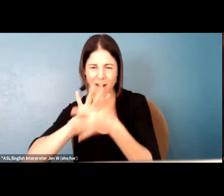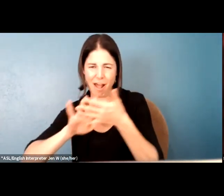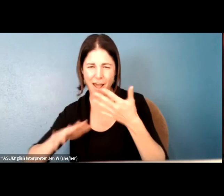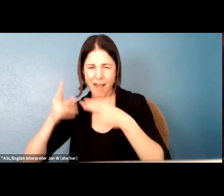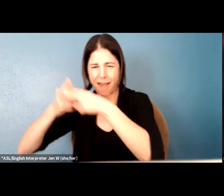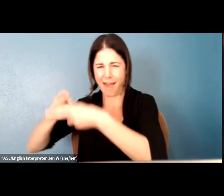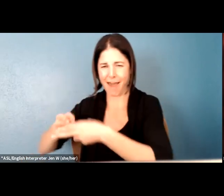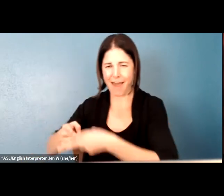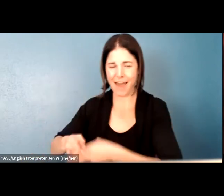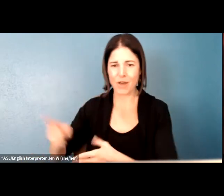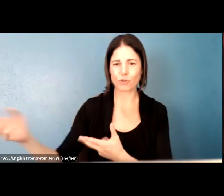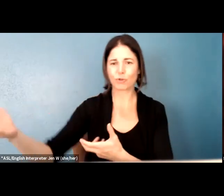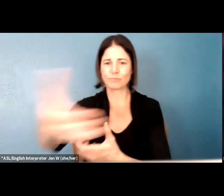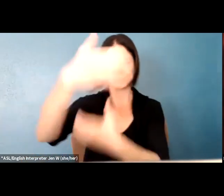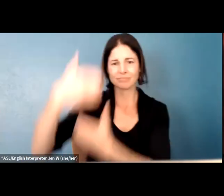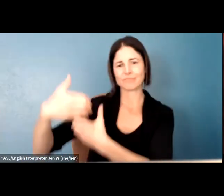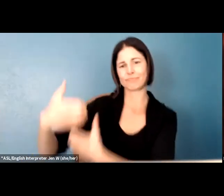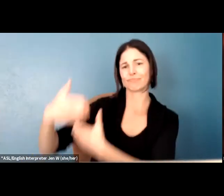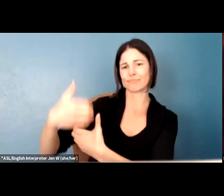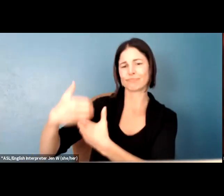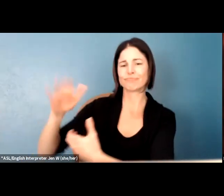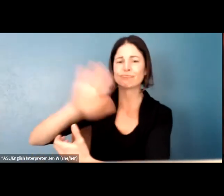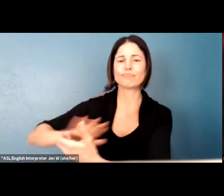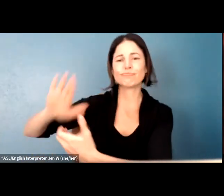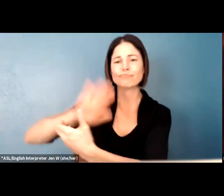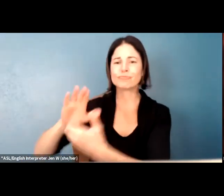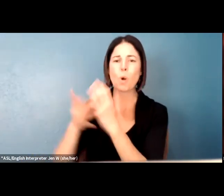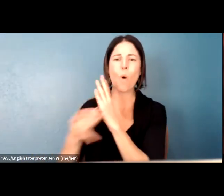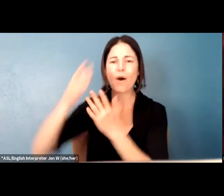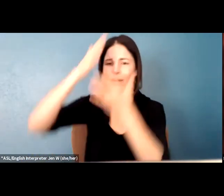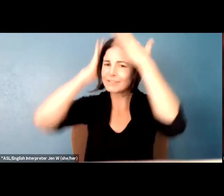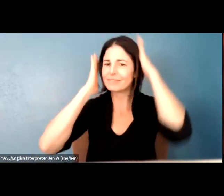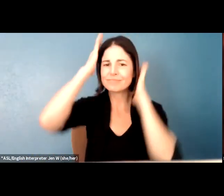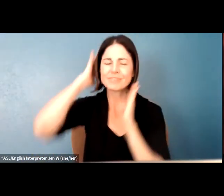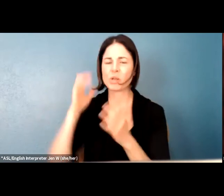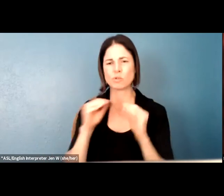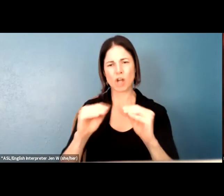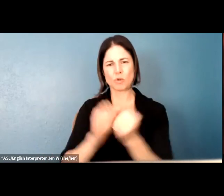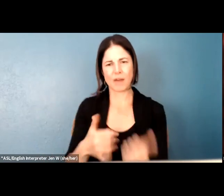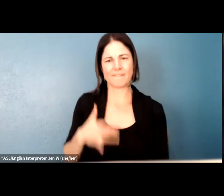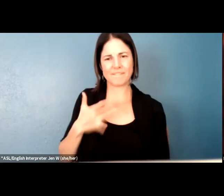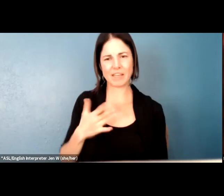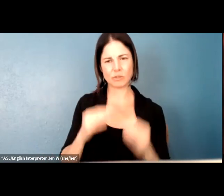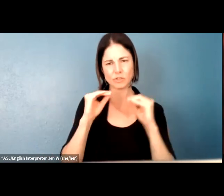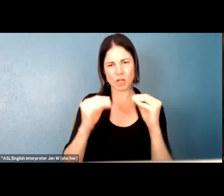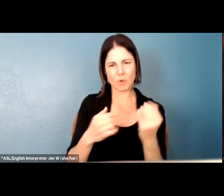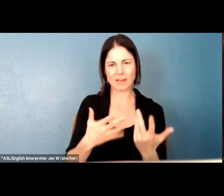their laps, patted your back and oiled your scalp who taught you how to feel who taught you how to smell the rain coming, whose